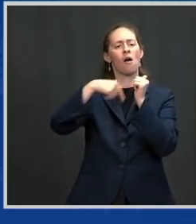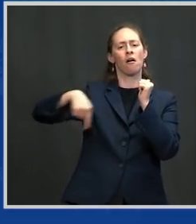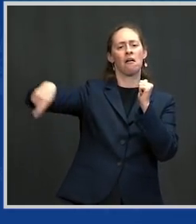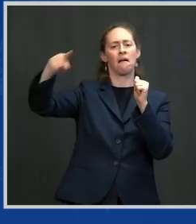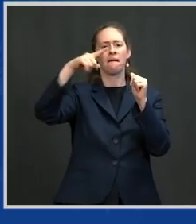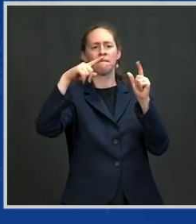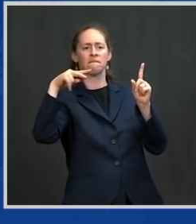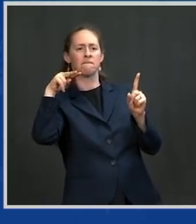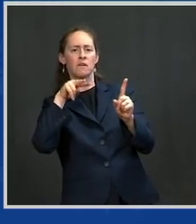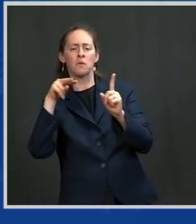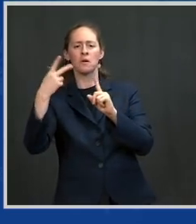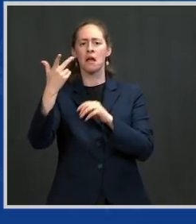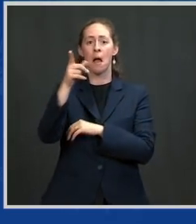We're a decent, honorable nation.